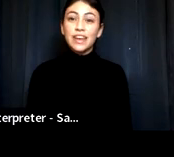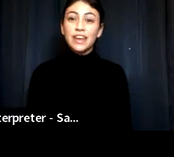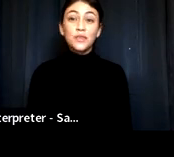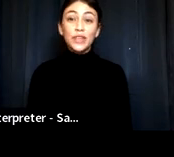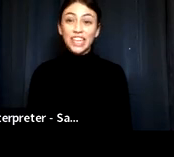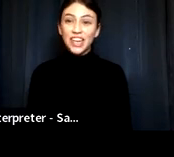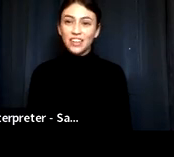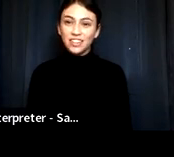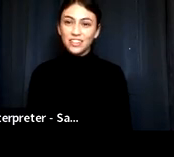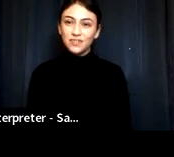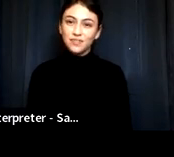And I'm from Reedley College.